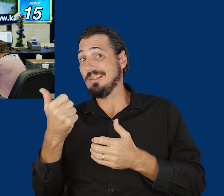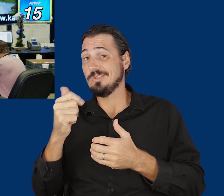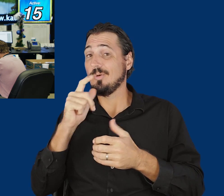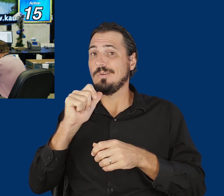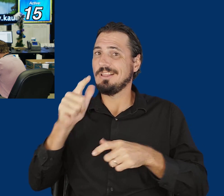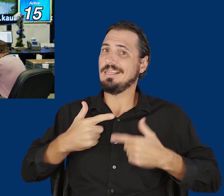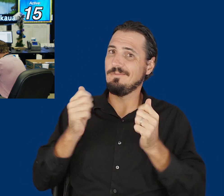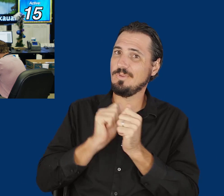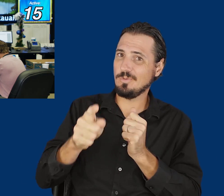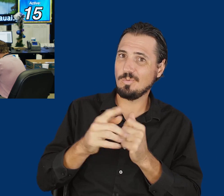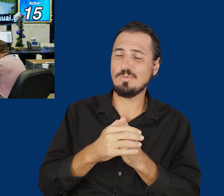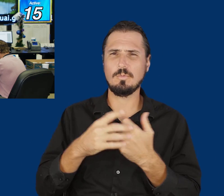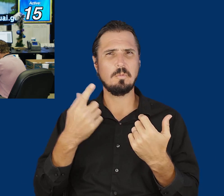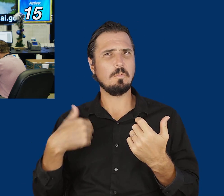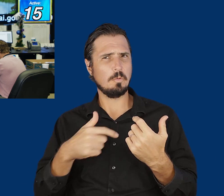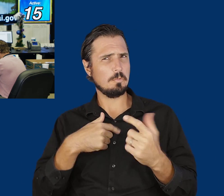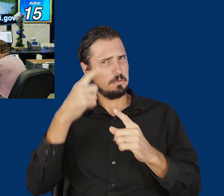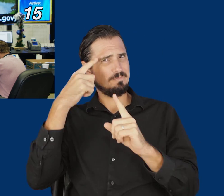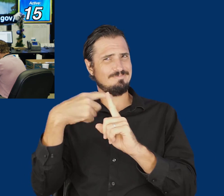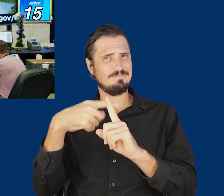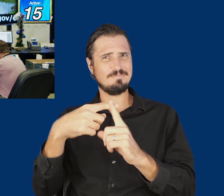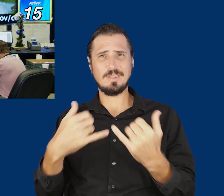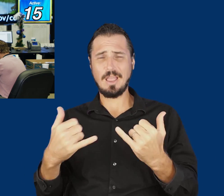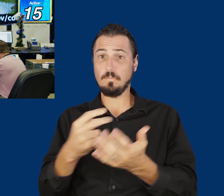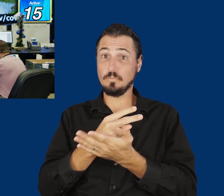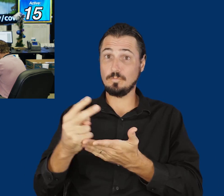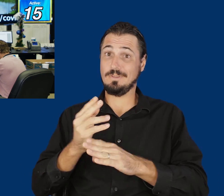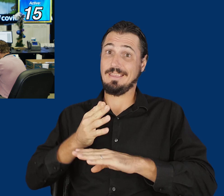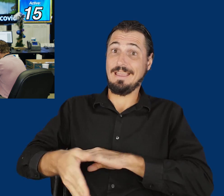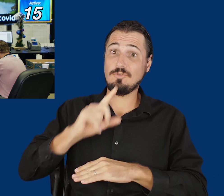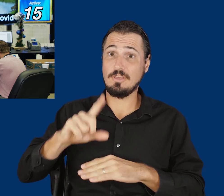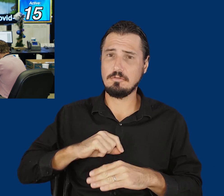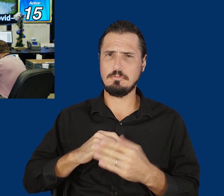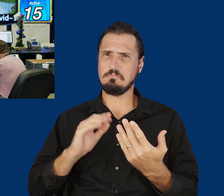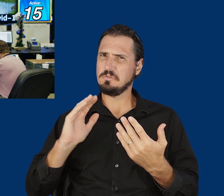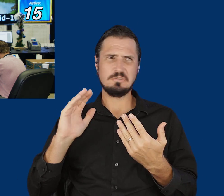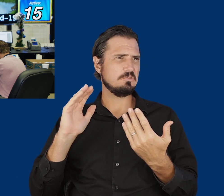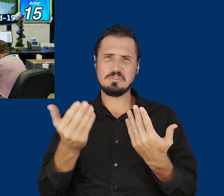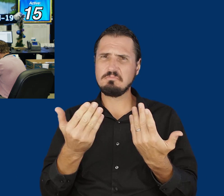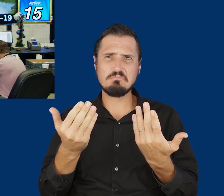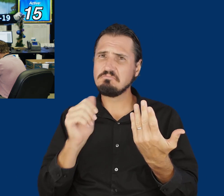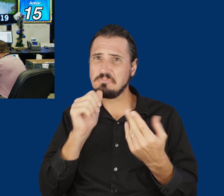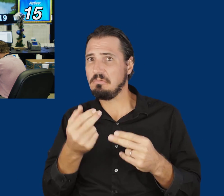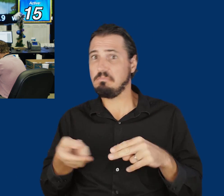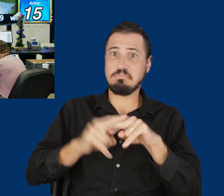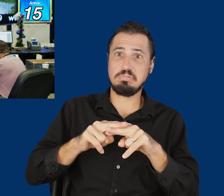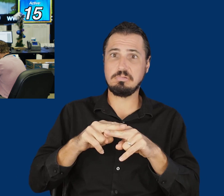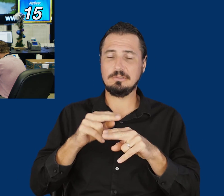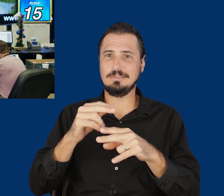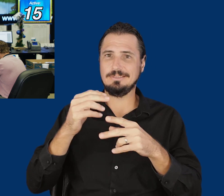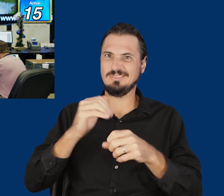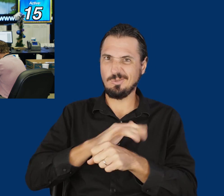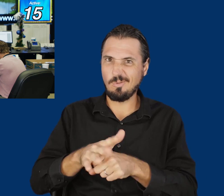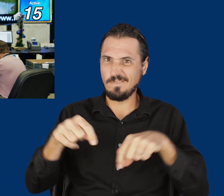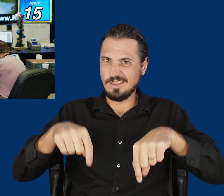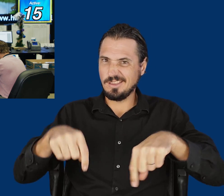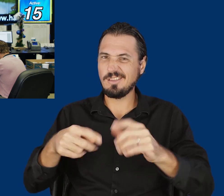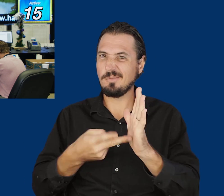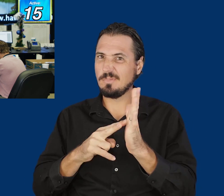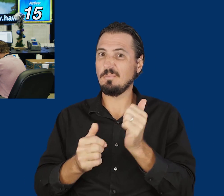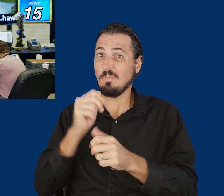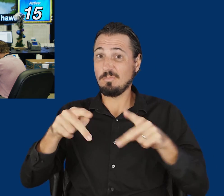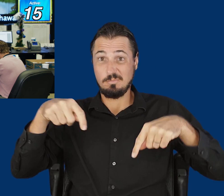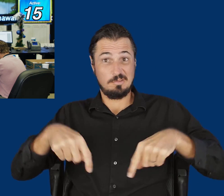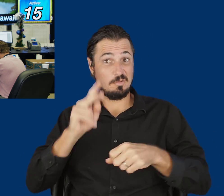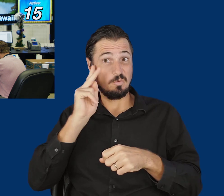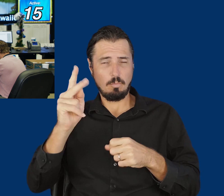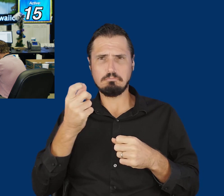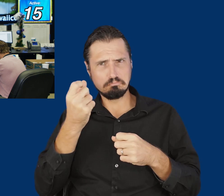We are heartened that, more than two weeks after the Thanksgiving holiday, we have not seen a big jump in cases. That means that most people in our community understood and heeded the